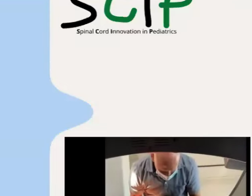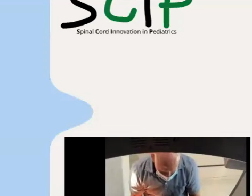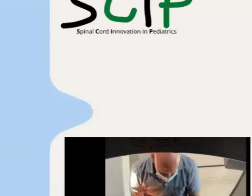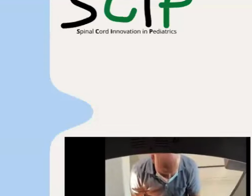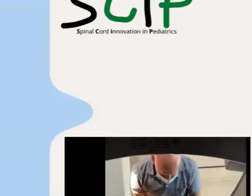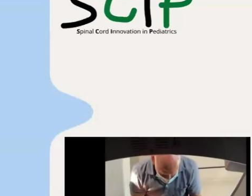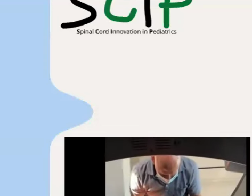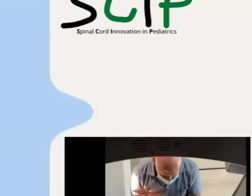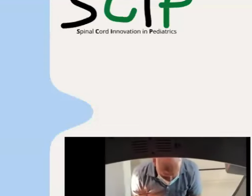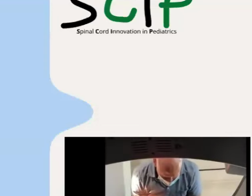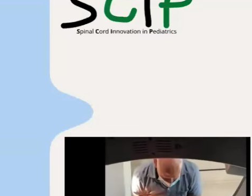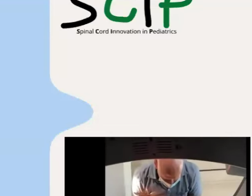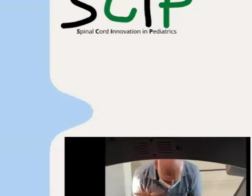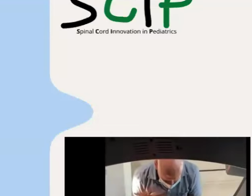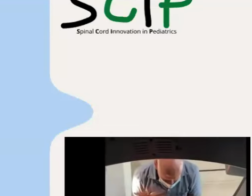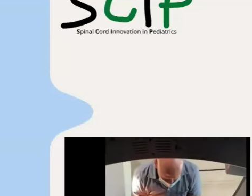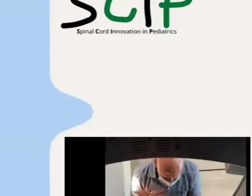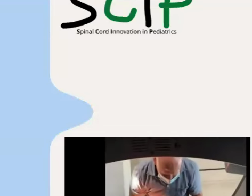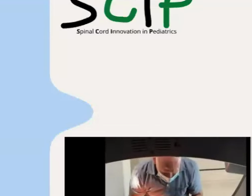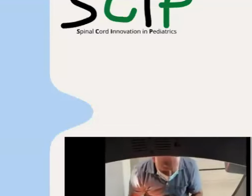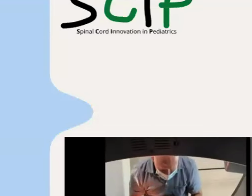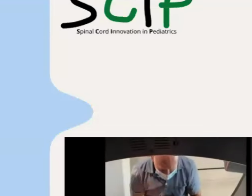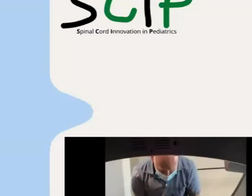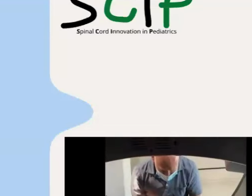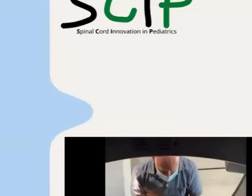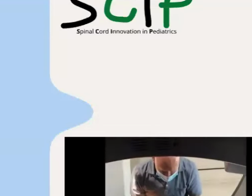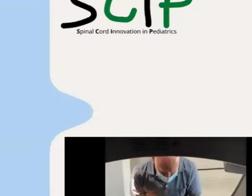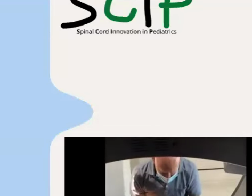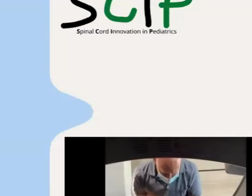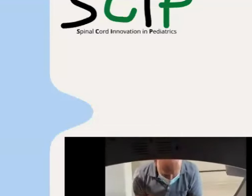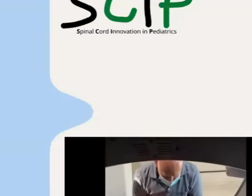for the rest of his life. When we treated him with SCiP therapy, on the first day,